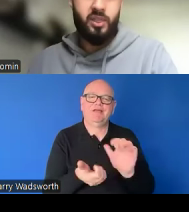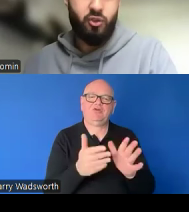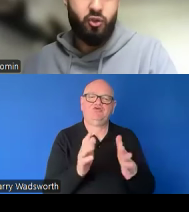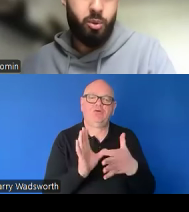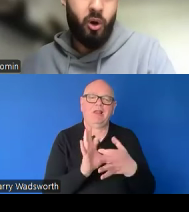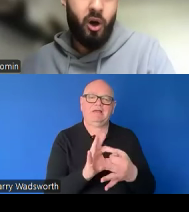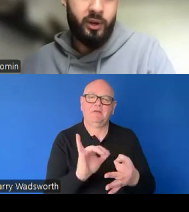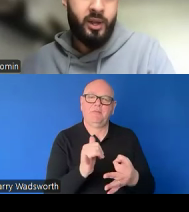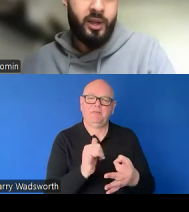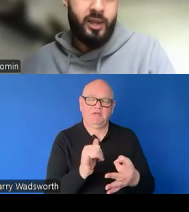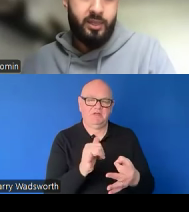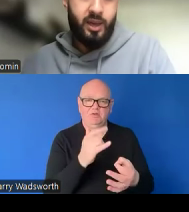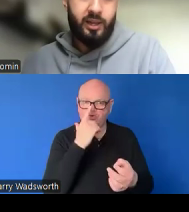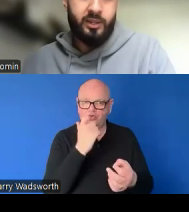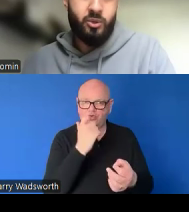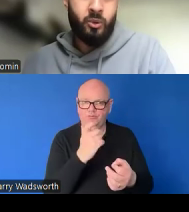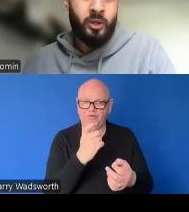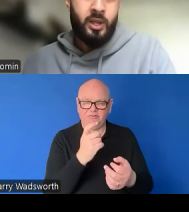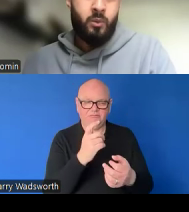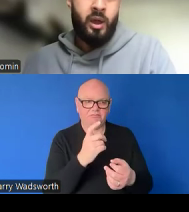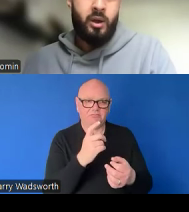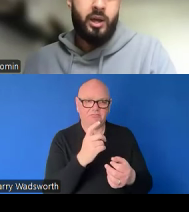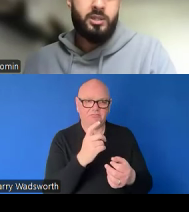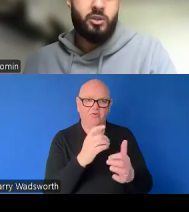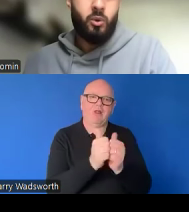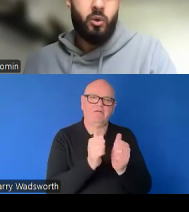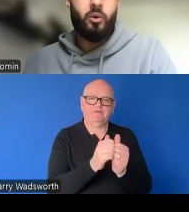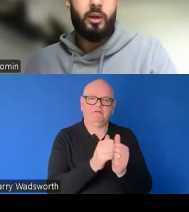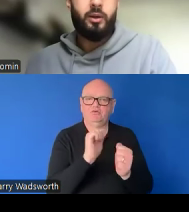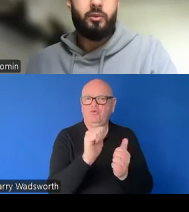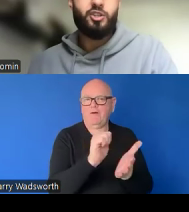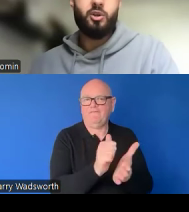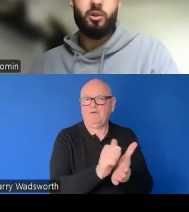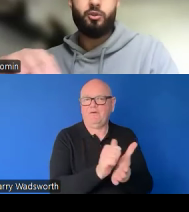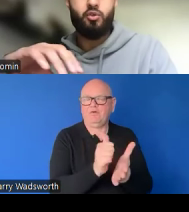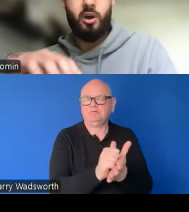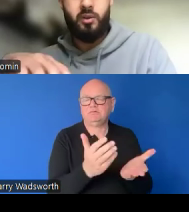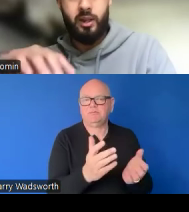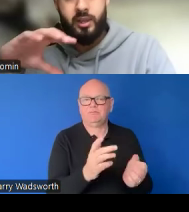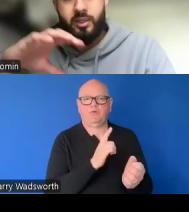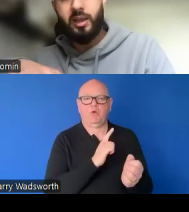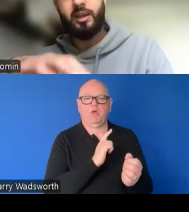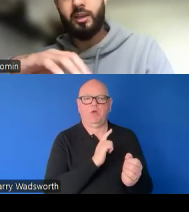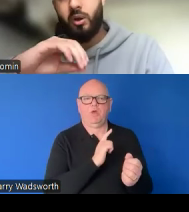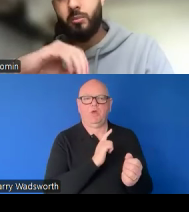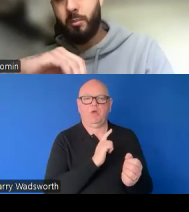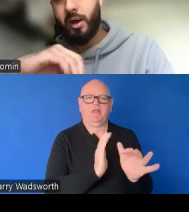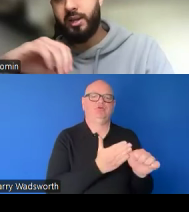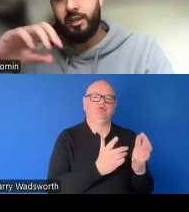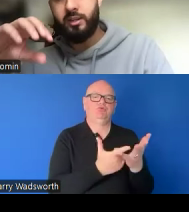that you put on in the ad. Whereas your original URL that they're clicking on might lead